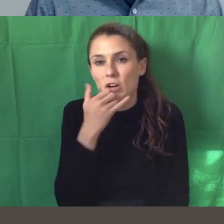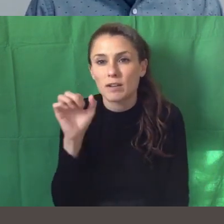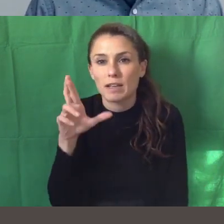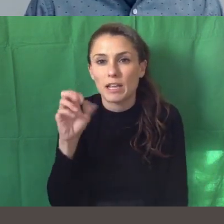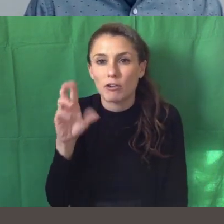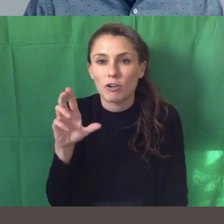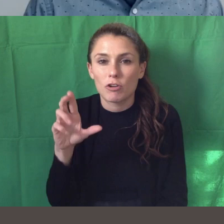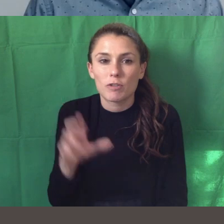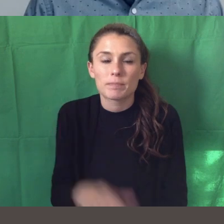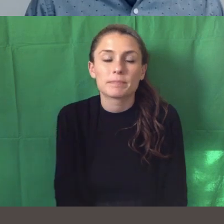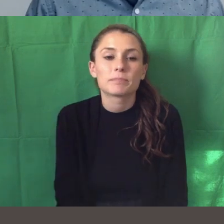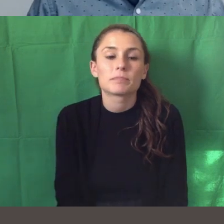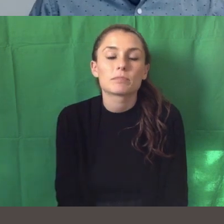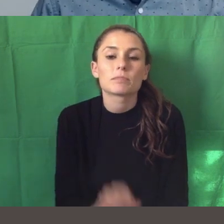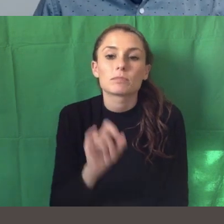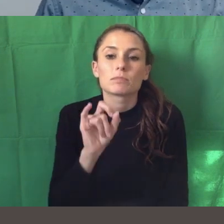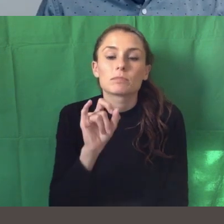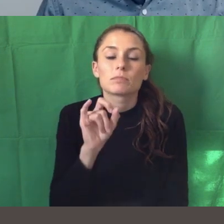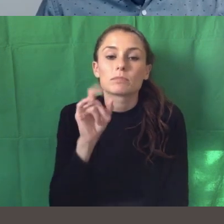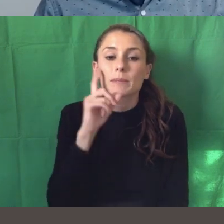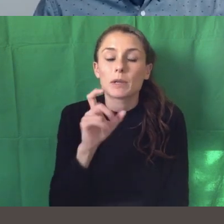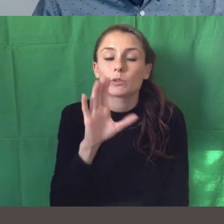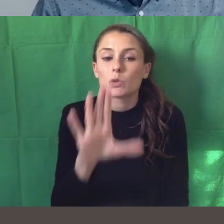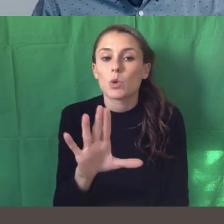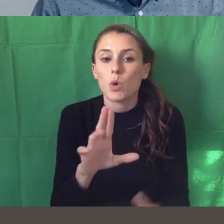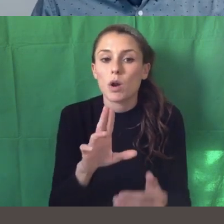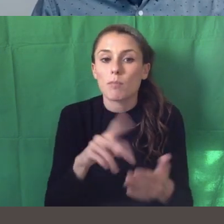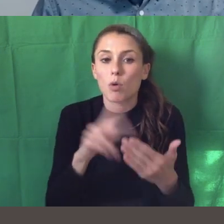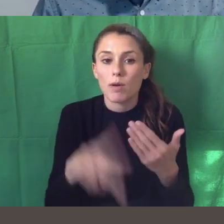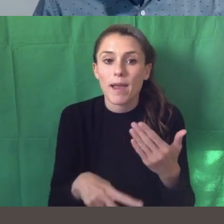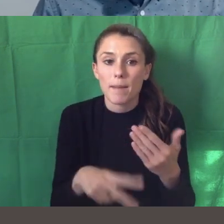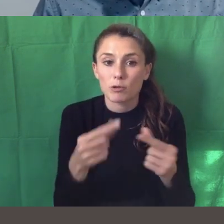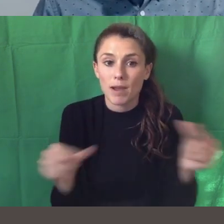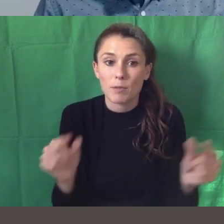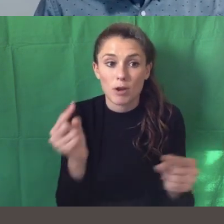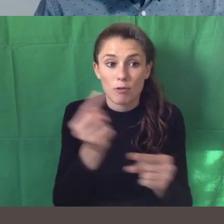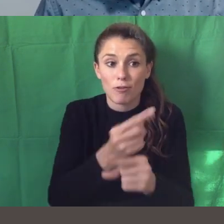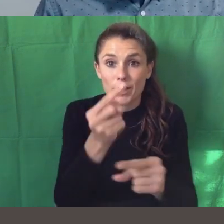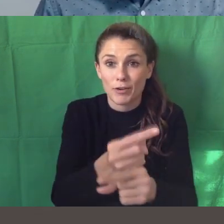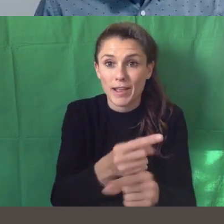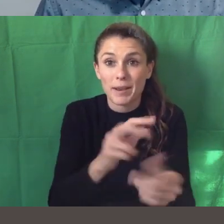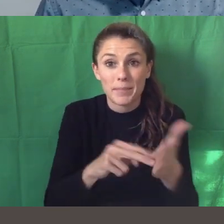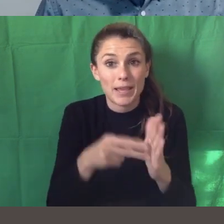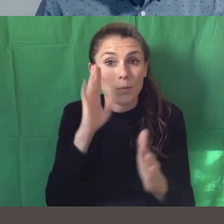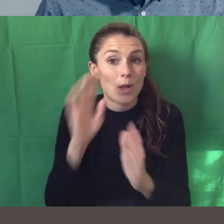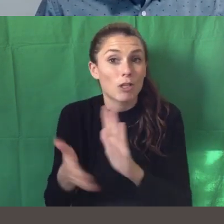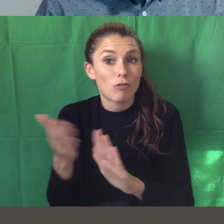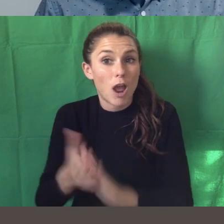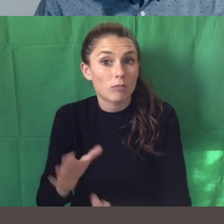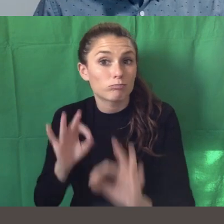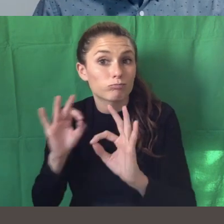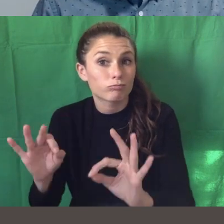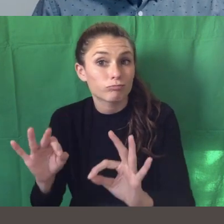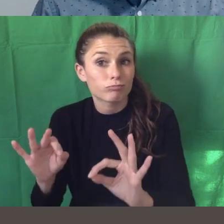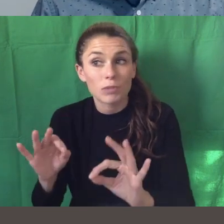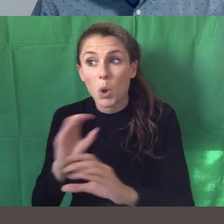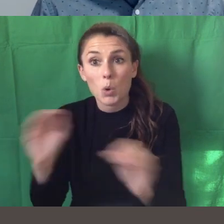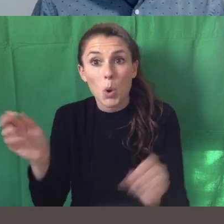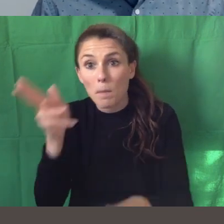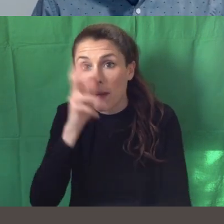Note that just because your program is grammatically correct does not mean that it's going to run or be free of bugs or not crash.